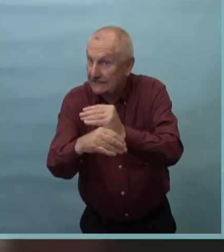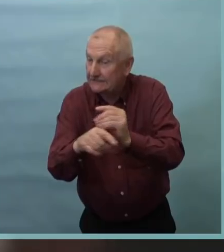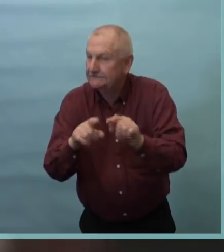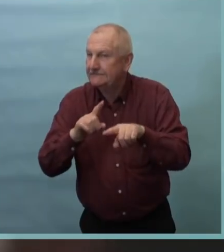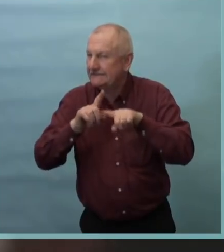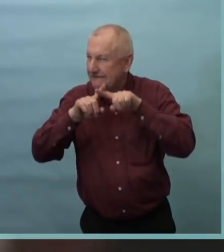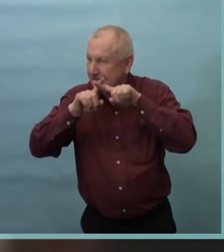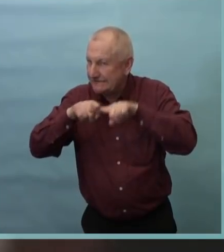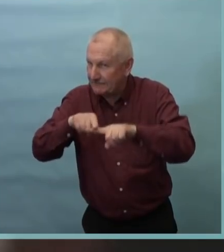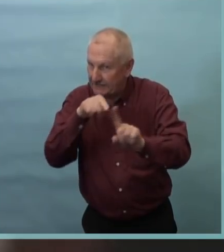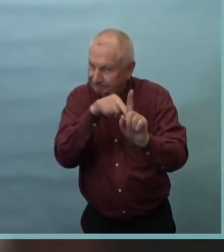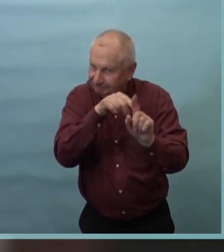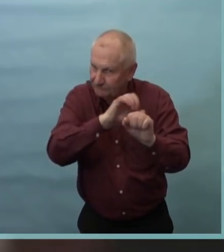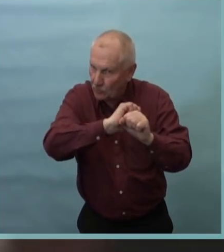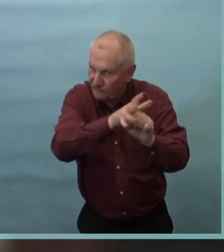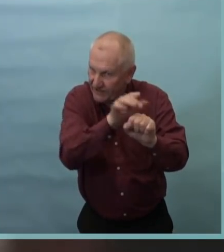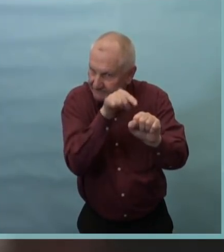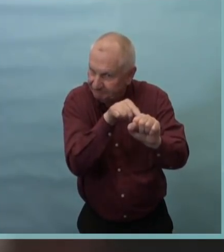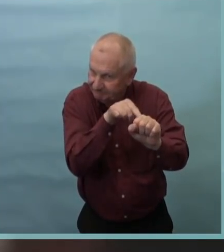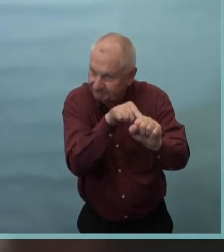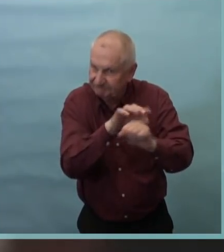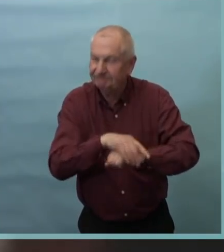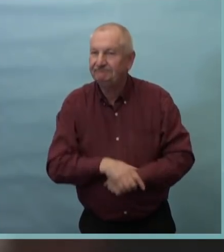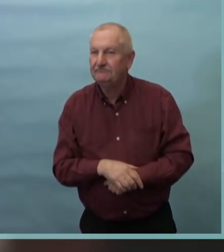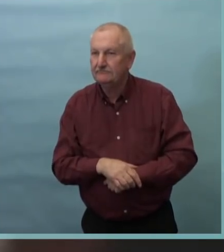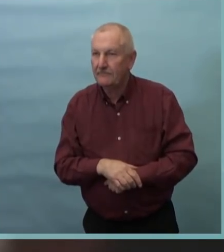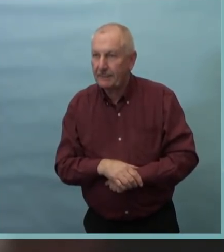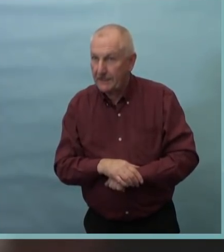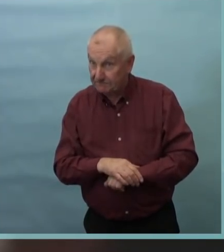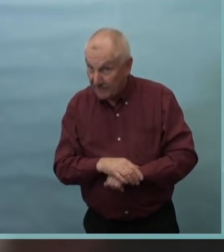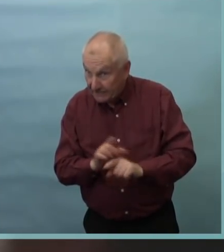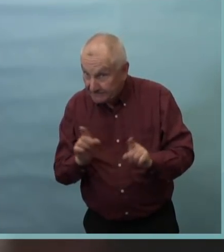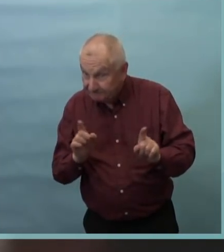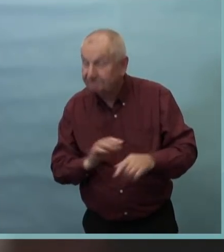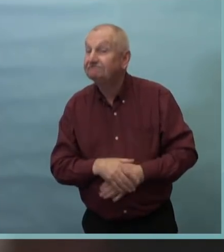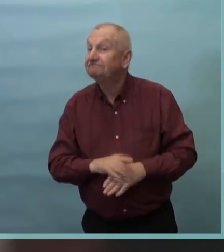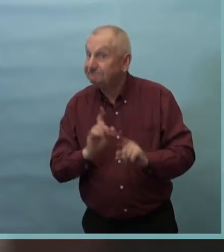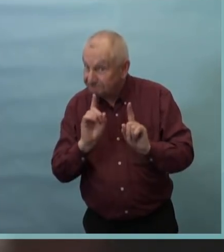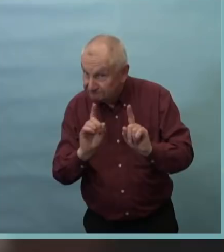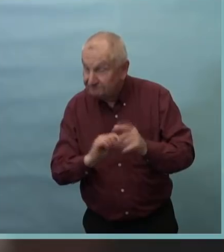think it would behoove us to make sure that we're evaluating and looking for